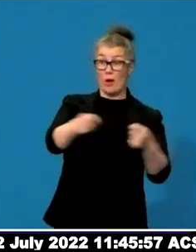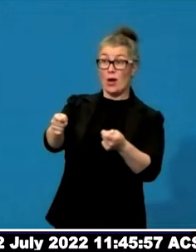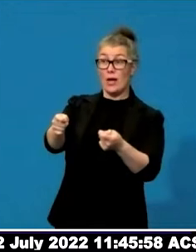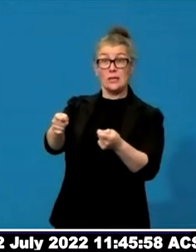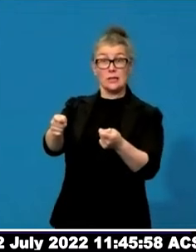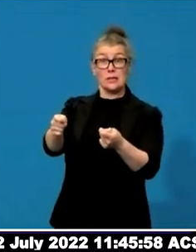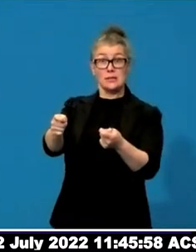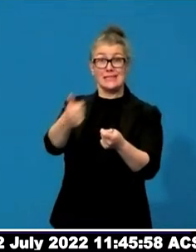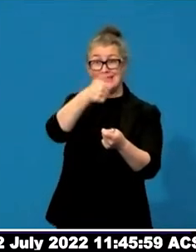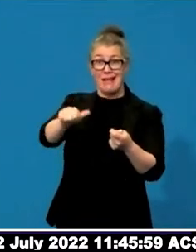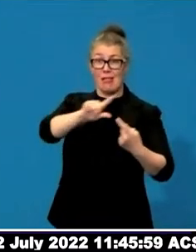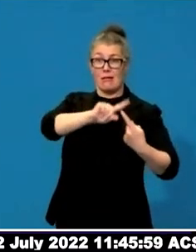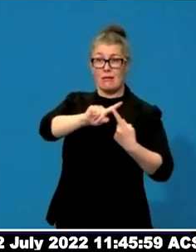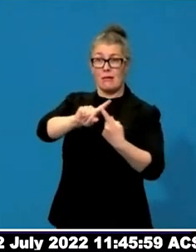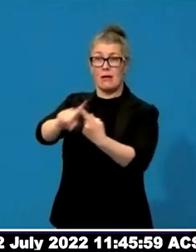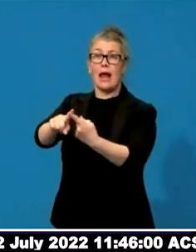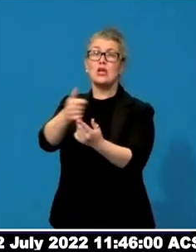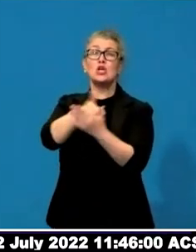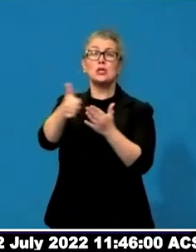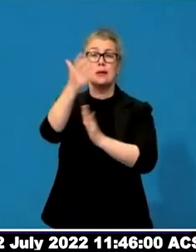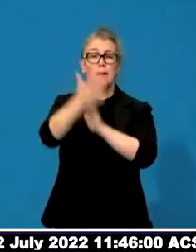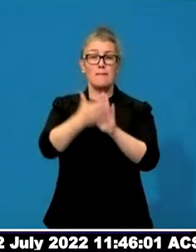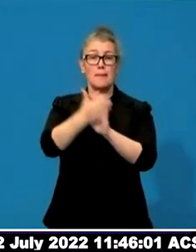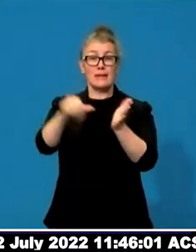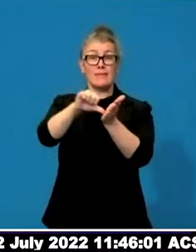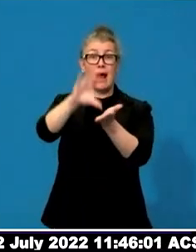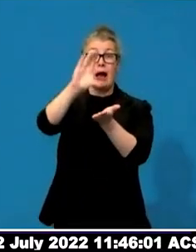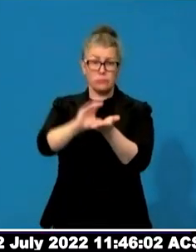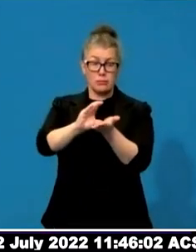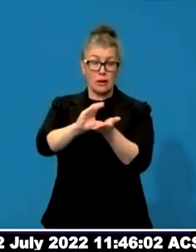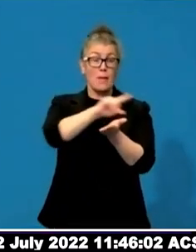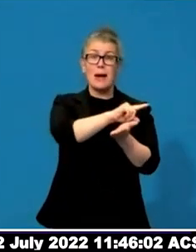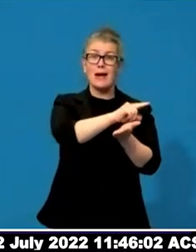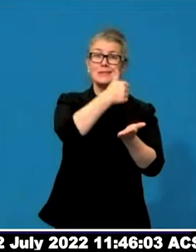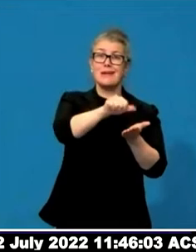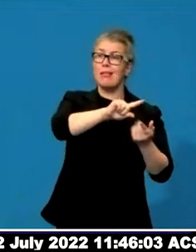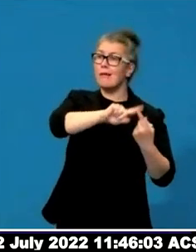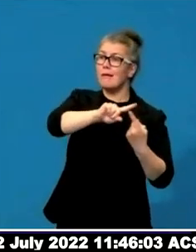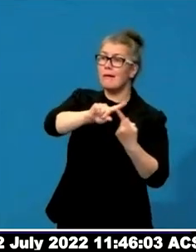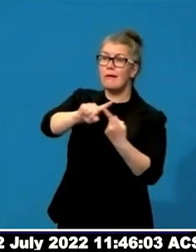We often see a delay in the plans being delivered, so by a few weeks to a month.